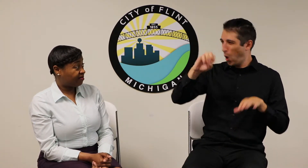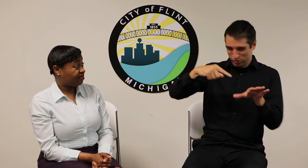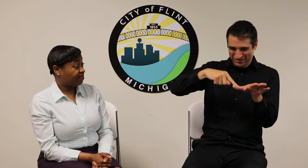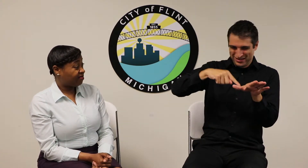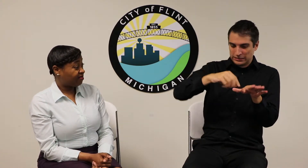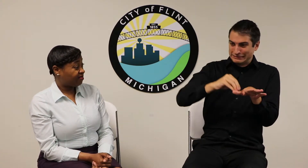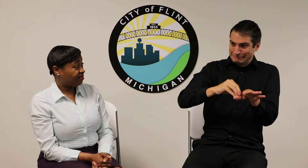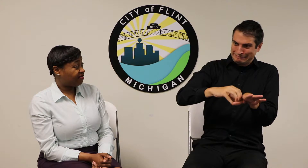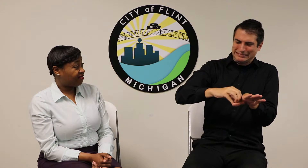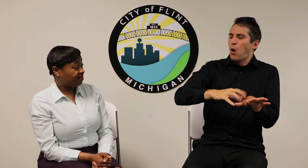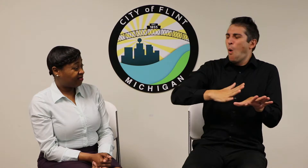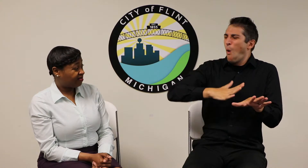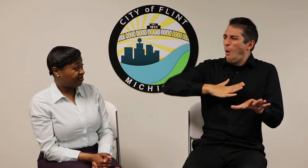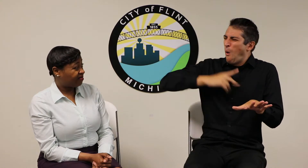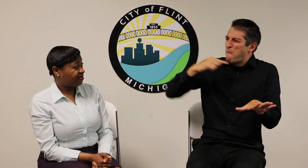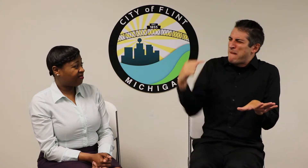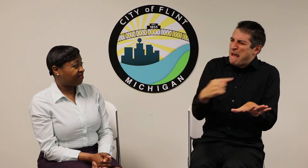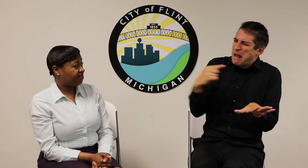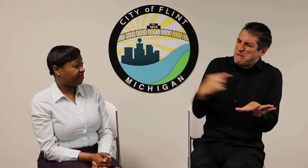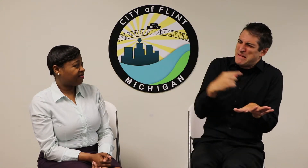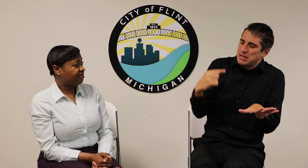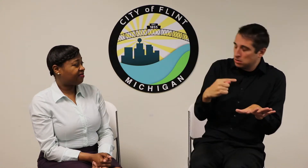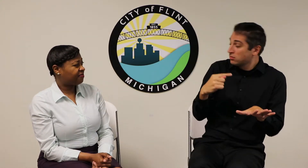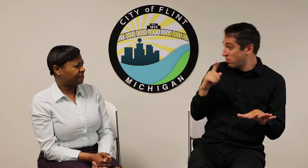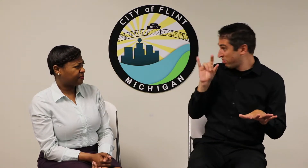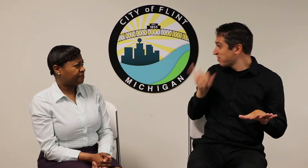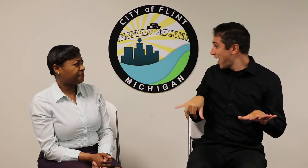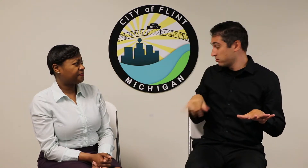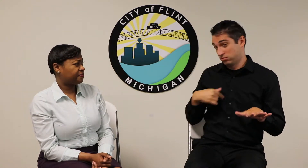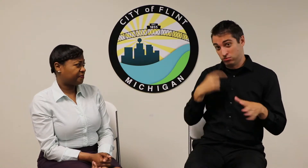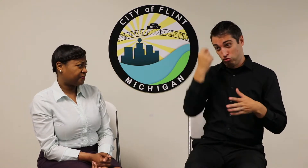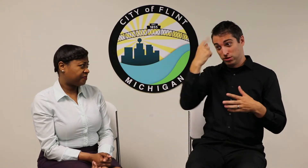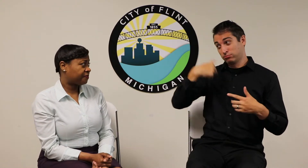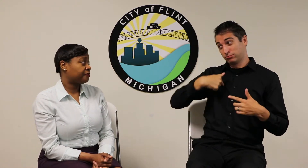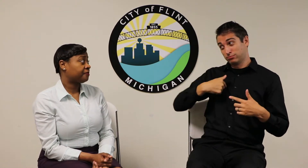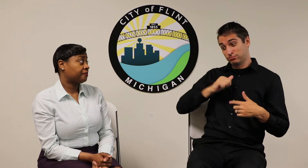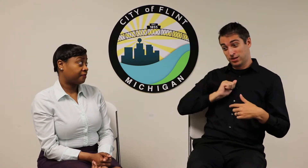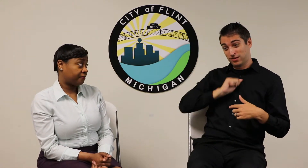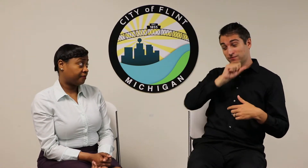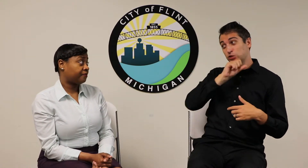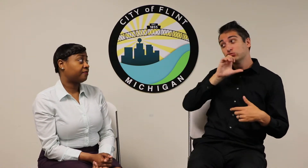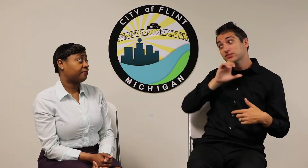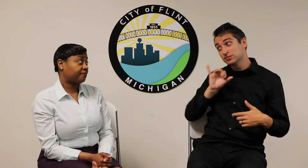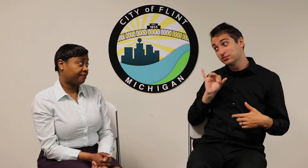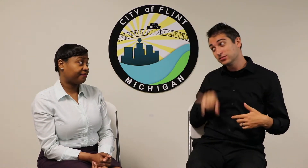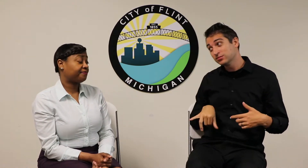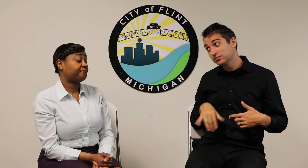these are concerns and I'm speaking as a senior citizen now.